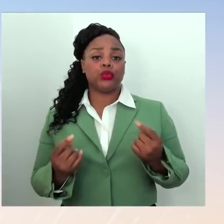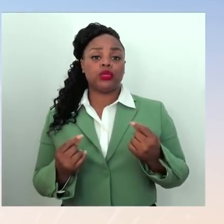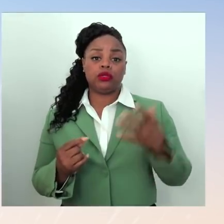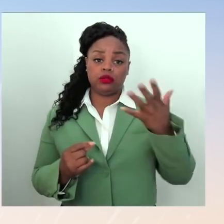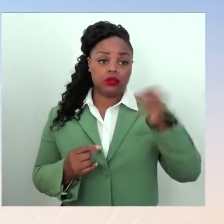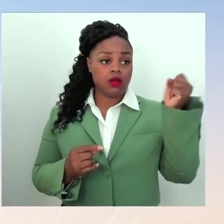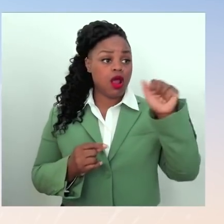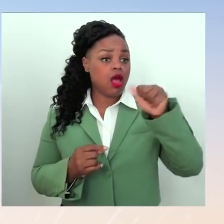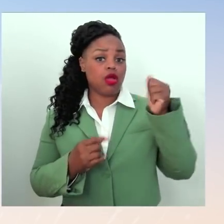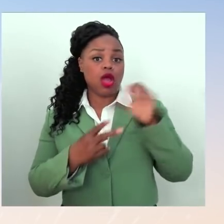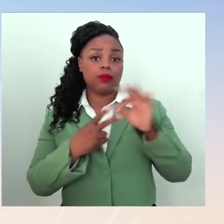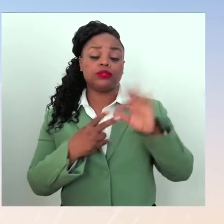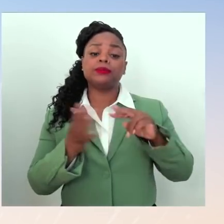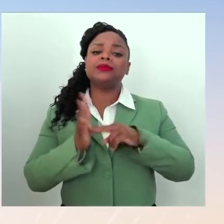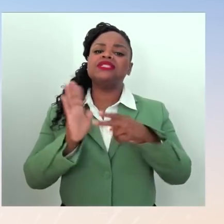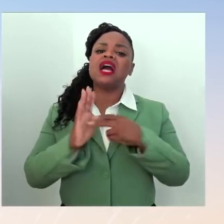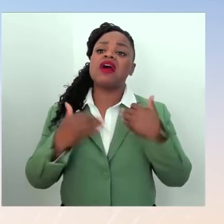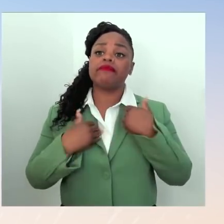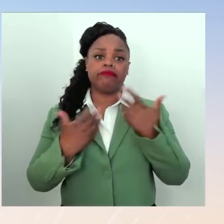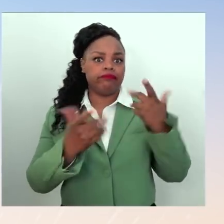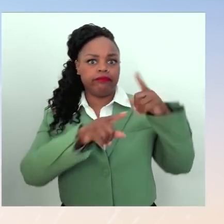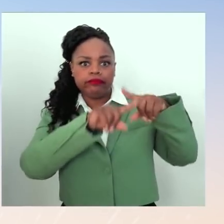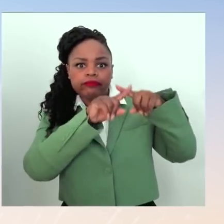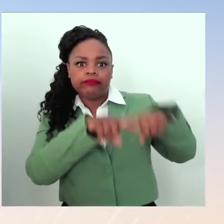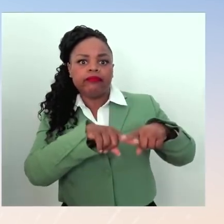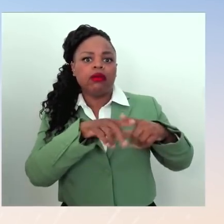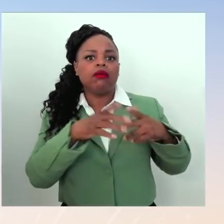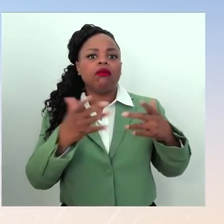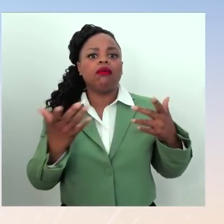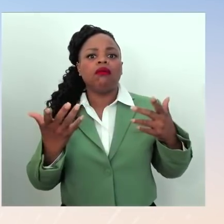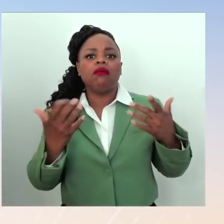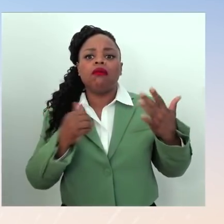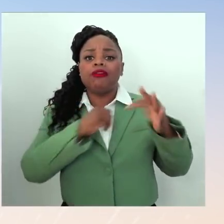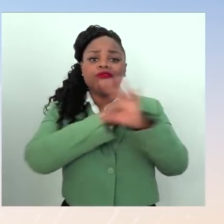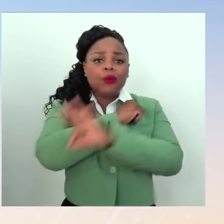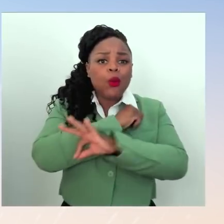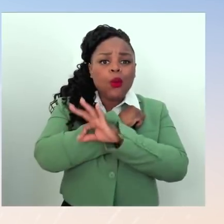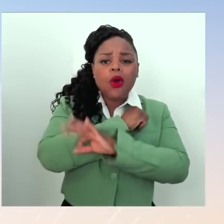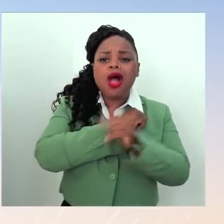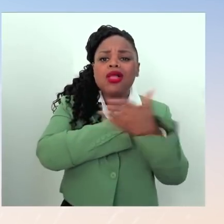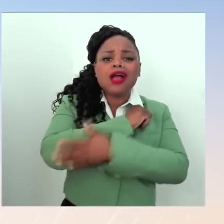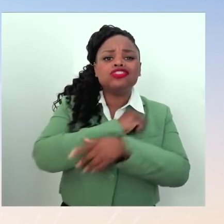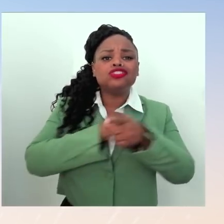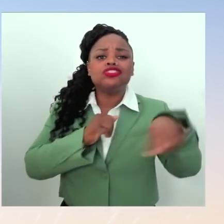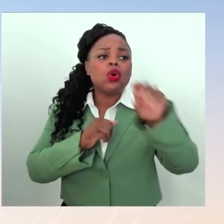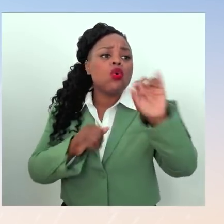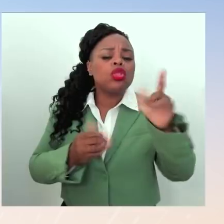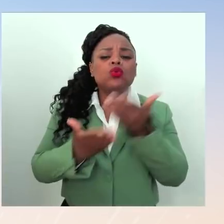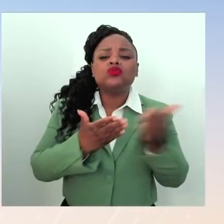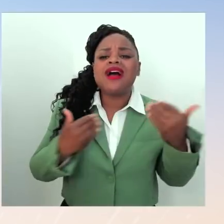because that will help us have a reliable source of energy so that we're not worried about gas prices going up